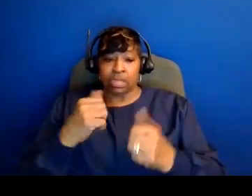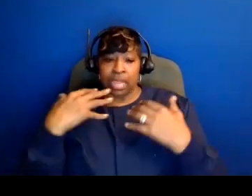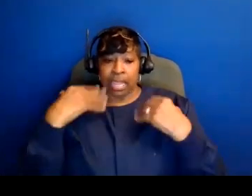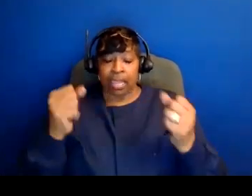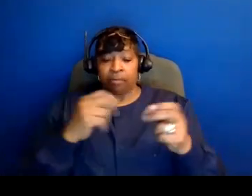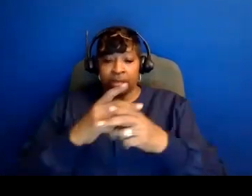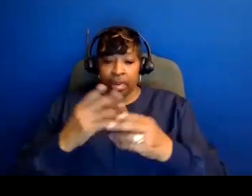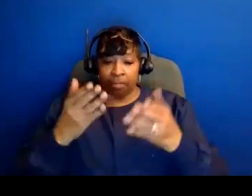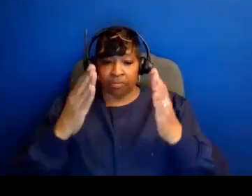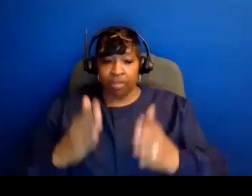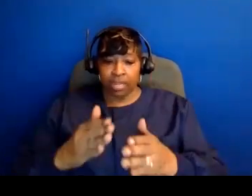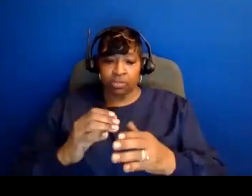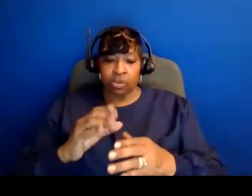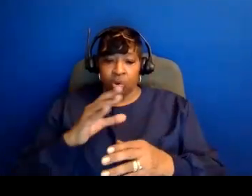lauravanpuymbrouck: not surprising, right?